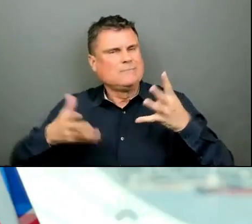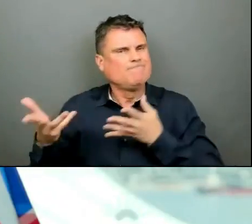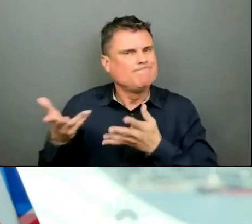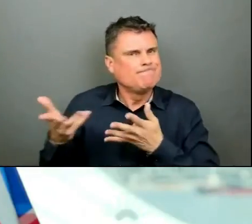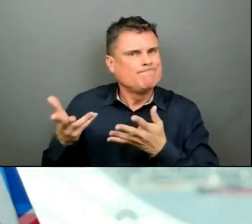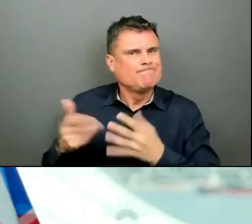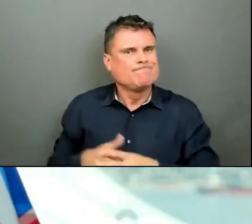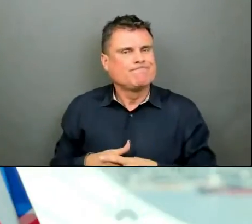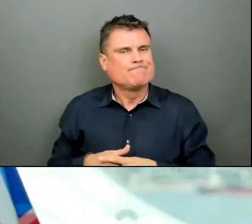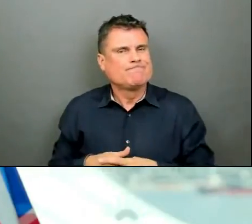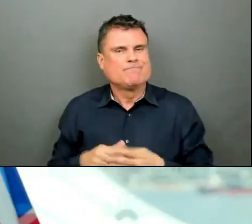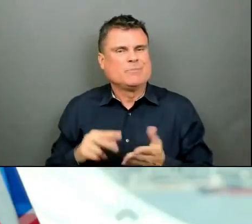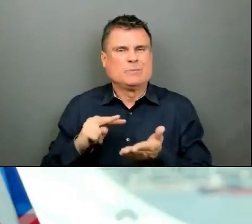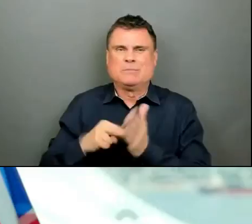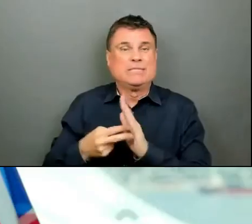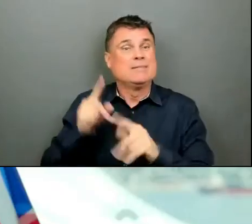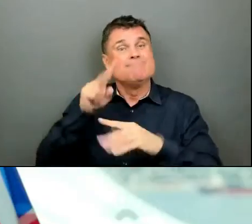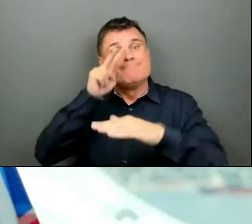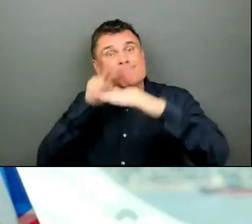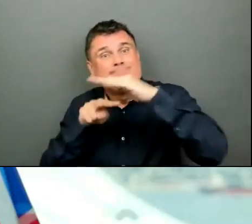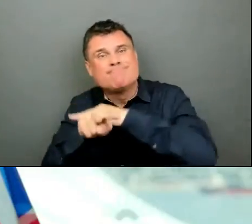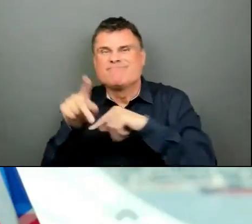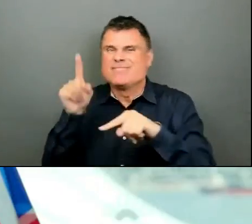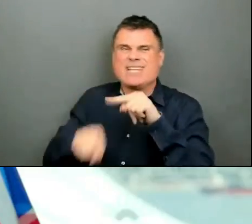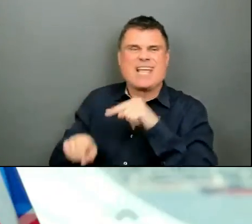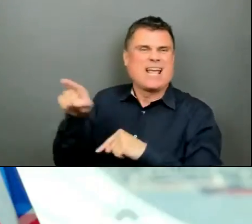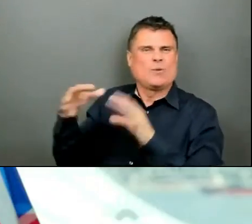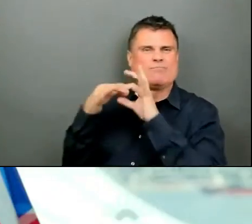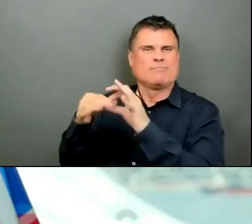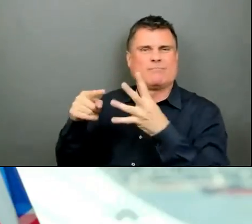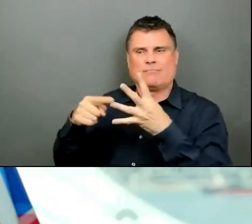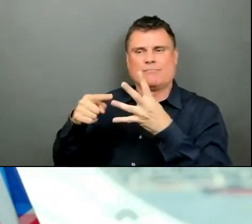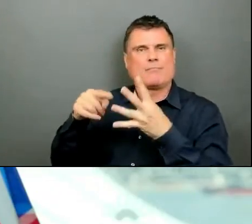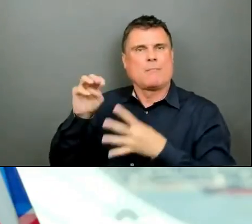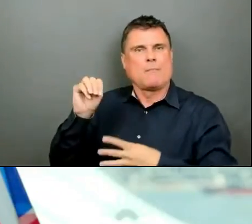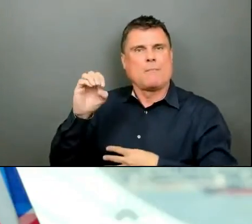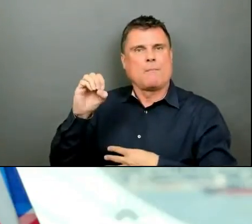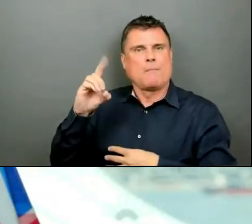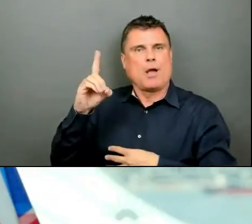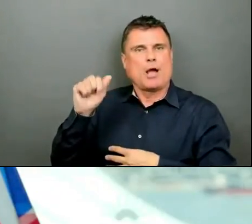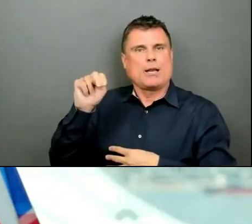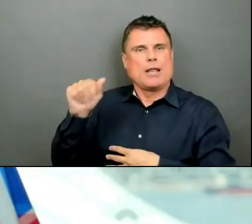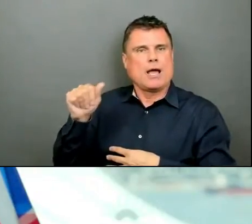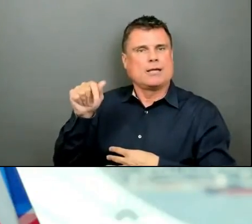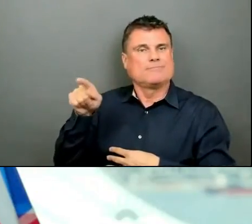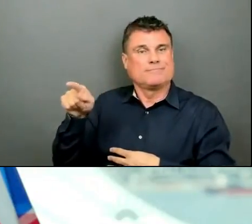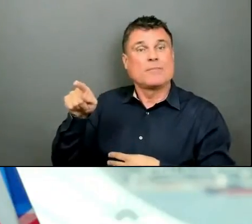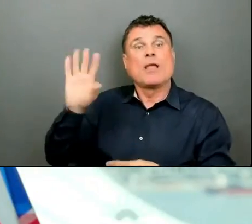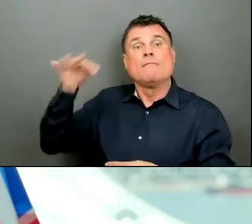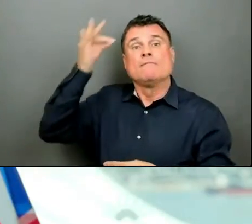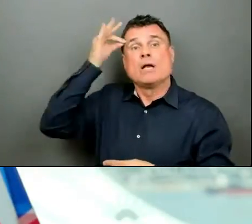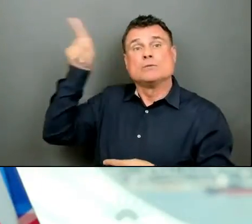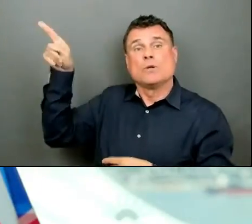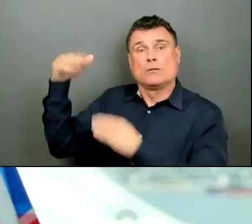is arriving. The doses we from Moderna we expect to get from the federal government will not be